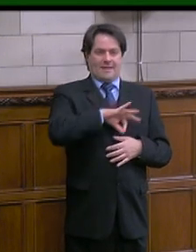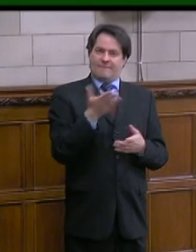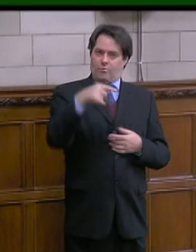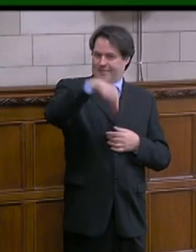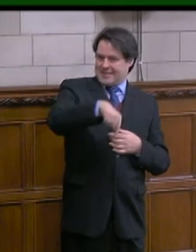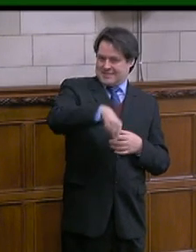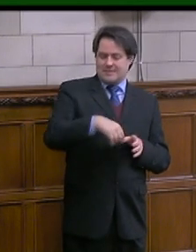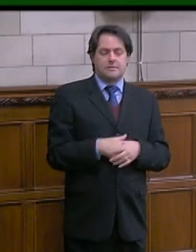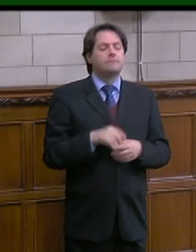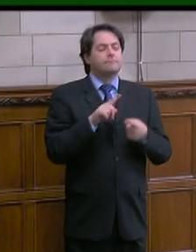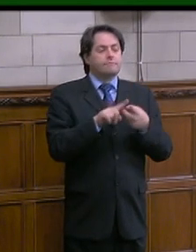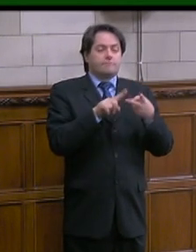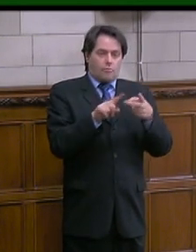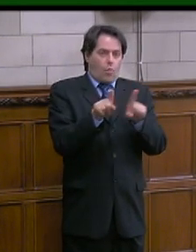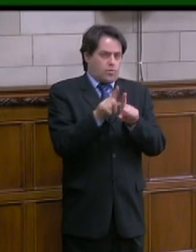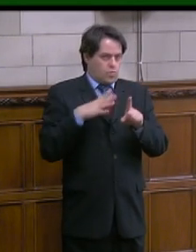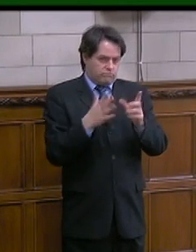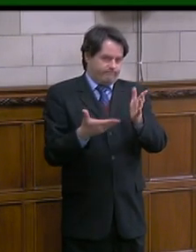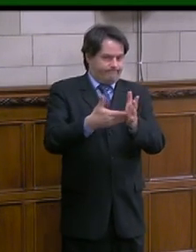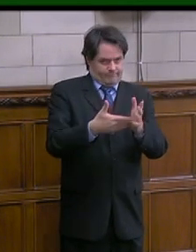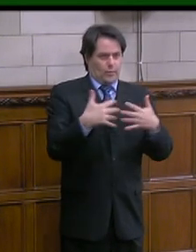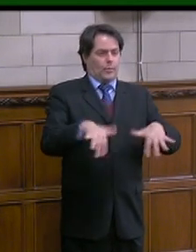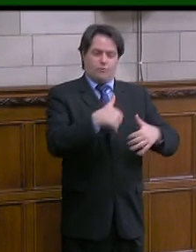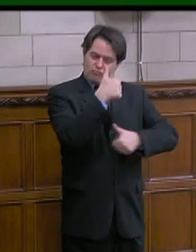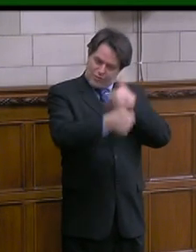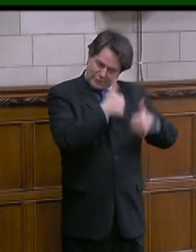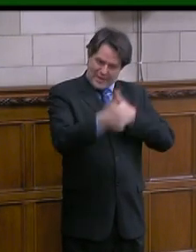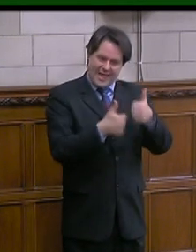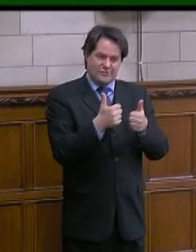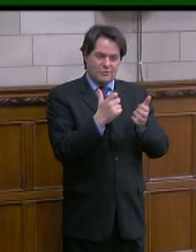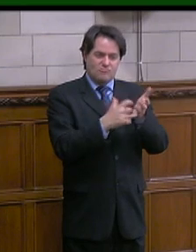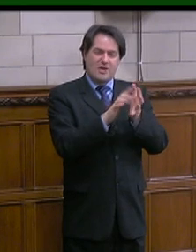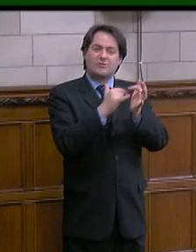I also congratulate Rachel Shenton and Maisie—what an amazing achievement.